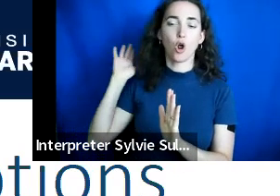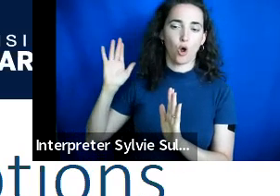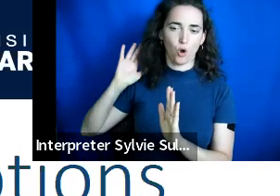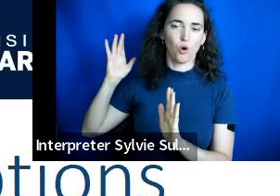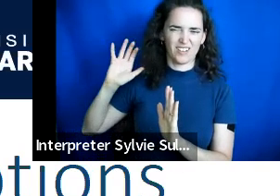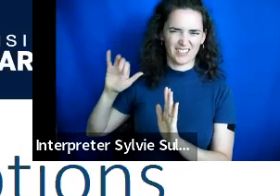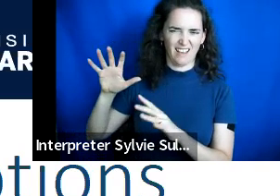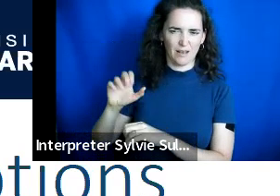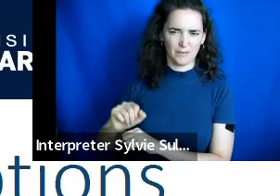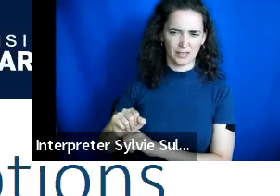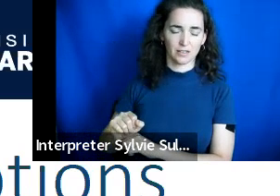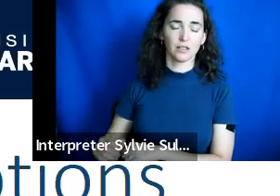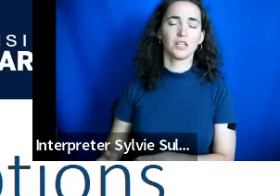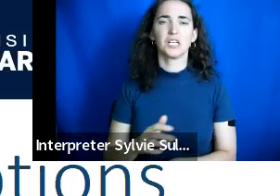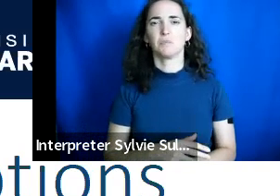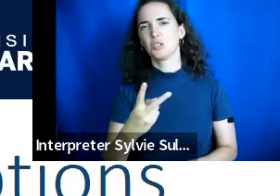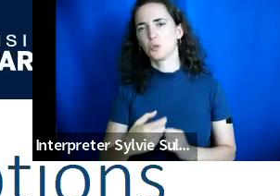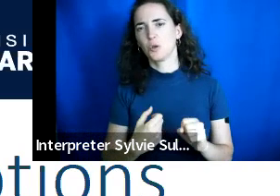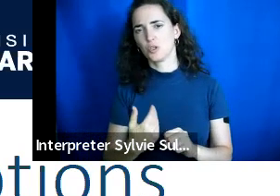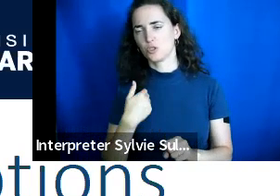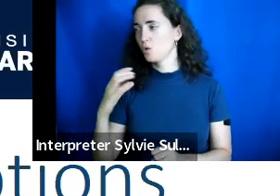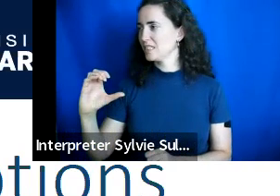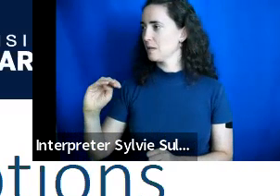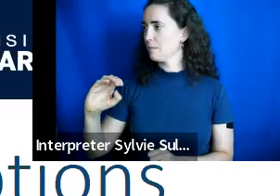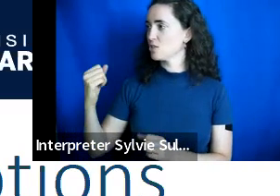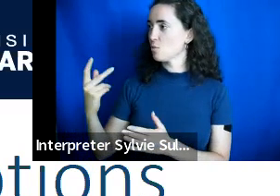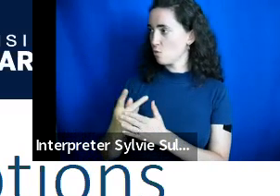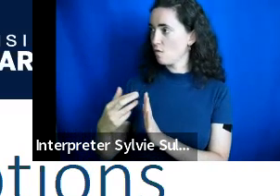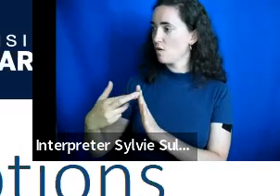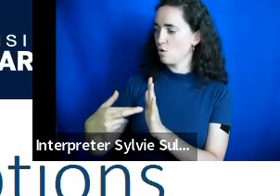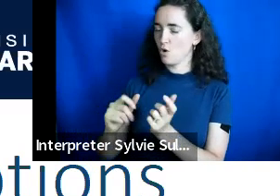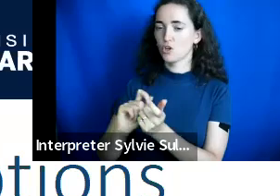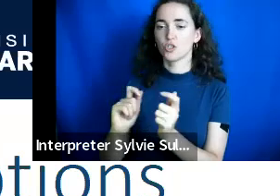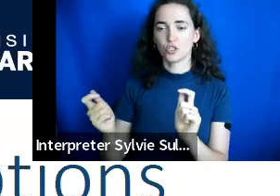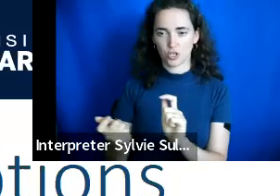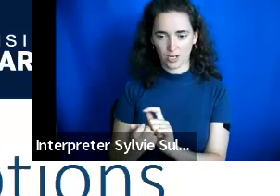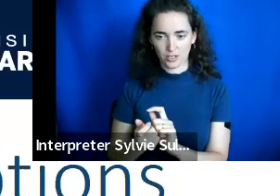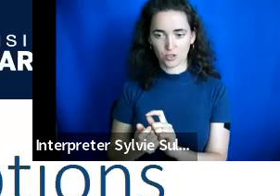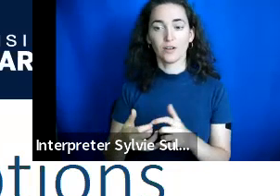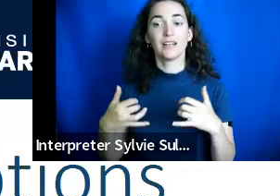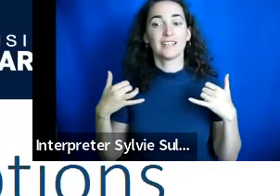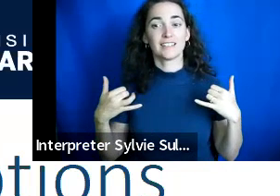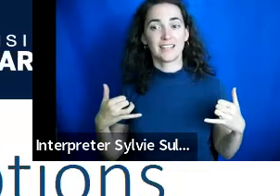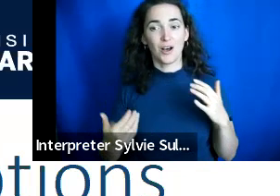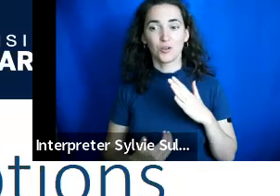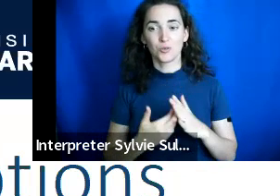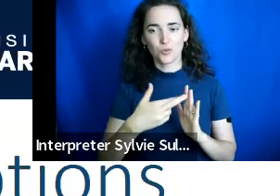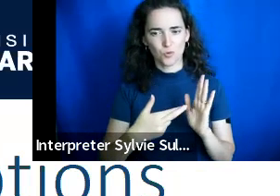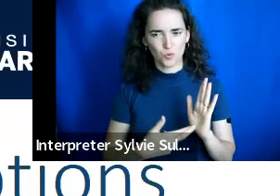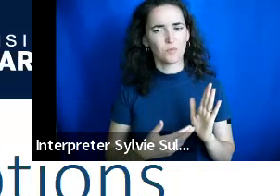A couple of years ago we got Cms approval to change that rule, and since we have a new rule I wanted to talk about it.